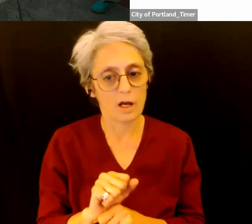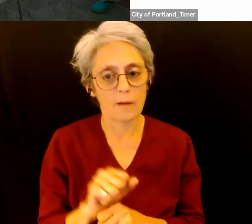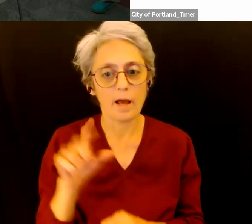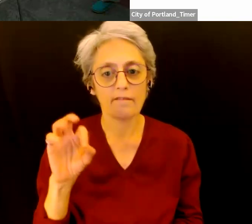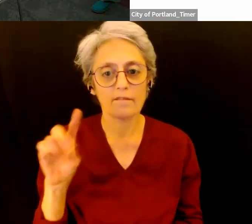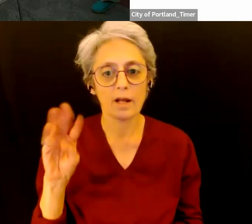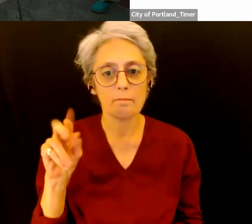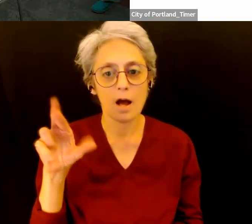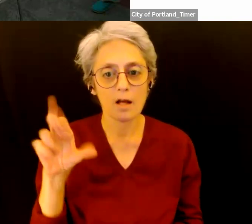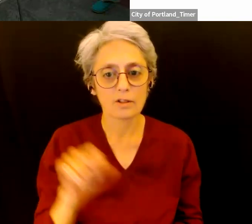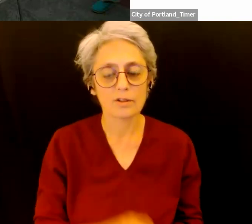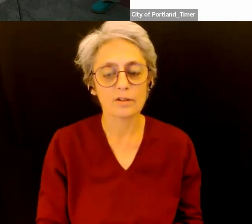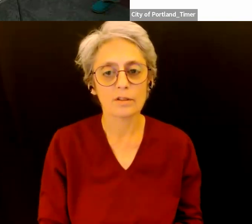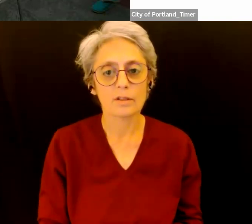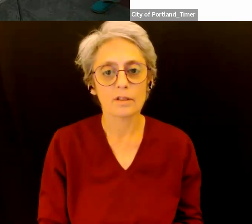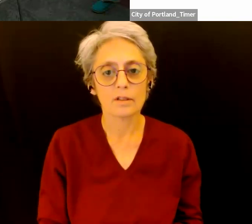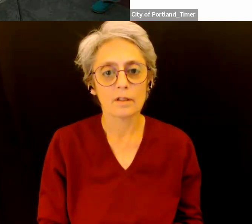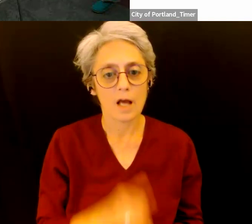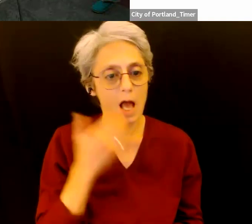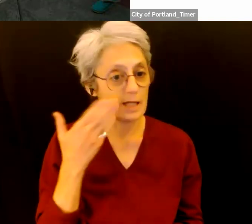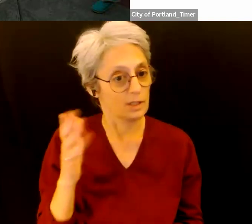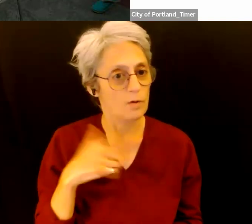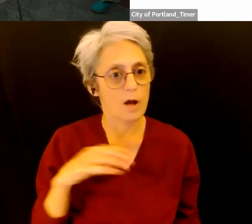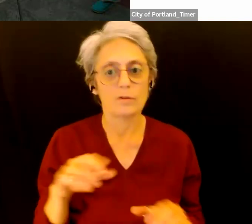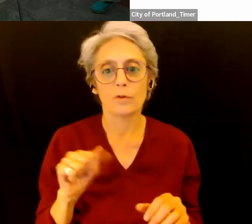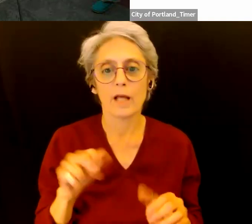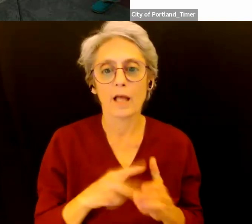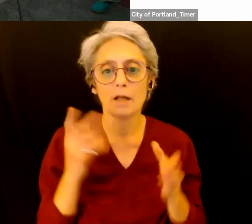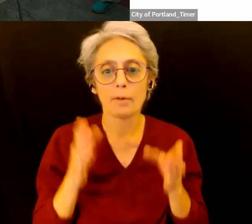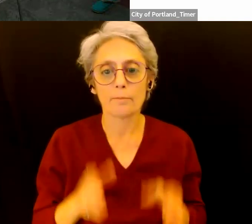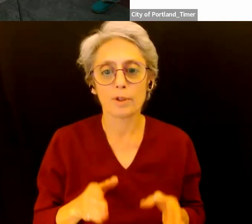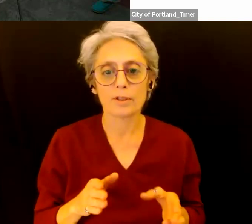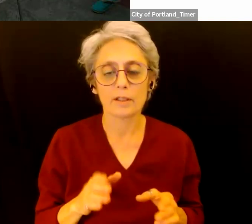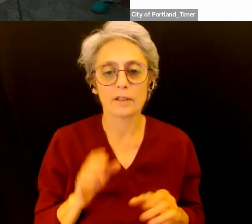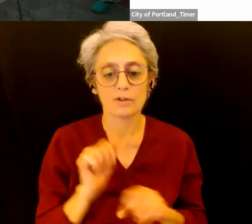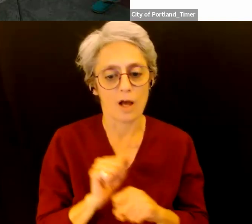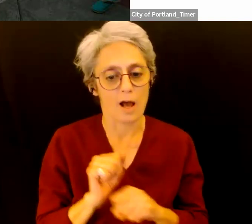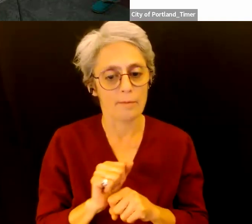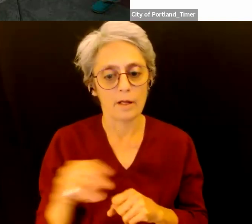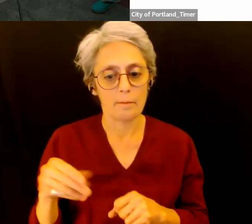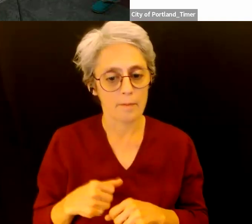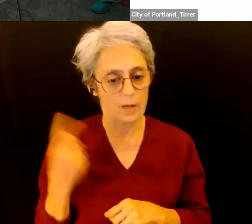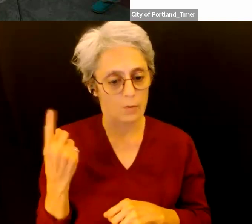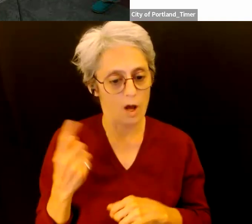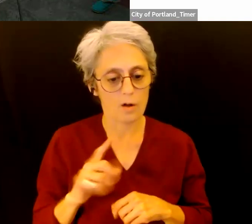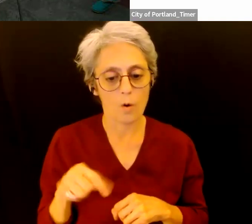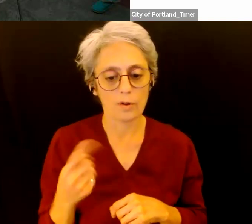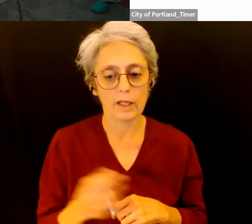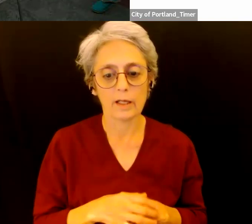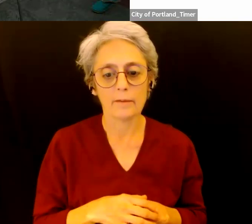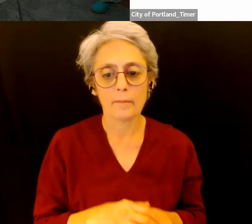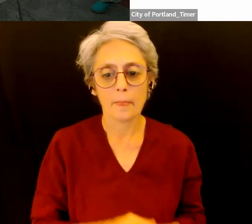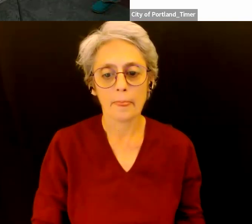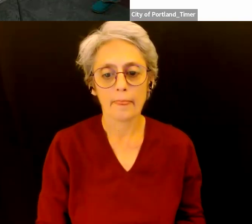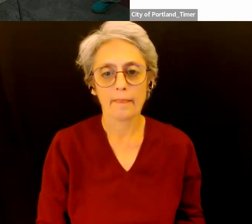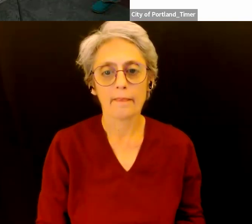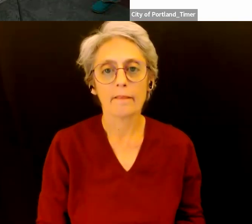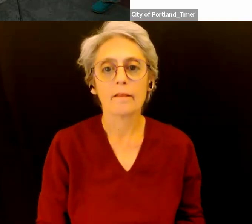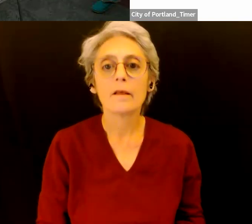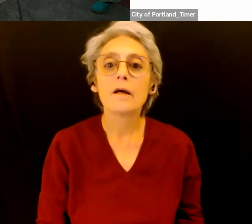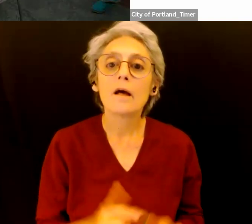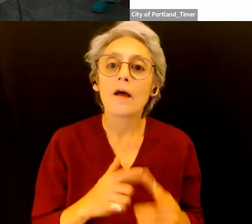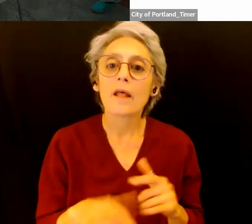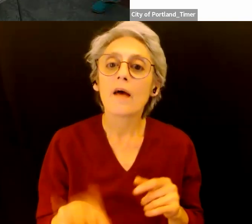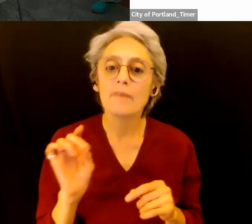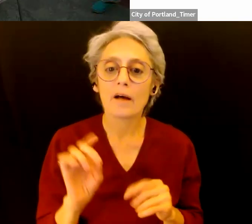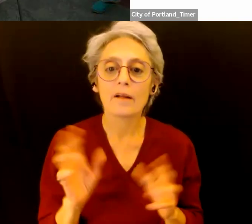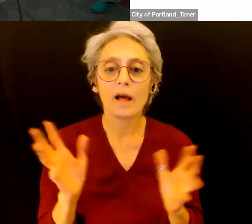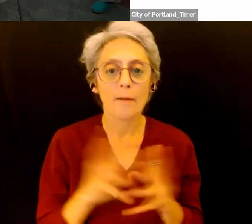And I didn't know I was doing a double person a job only getting paid one and You know, and then I also found out I got pregnant during COVID.